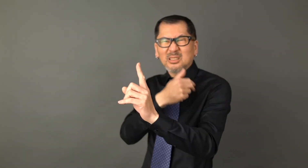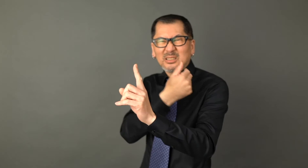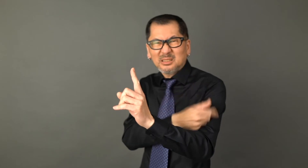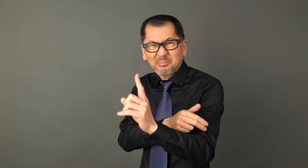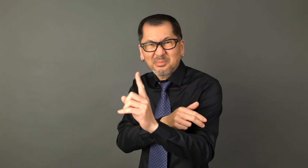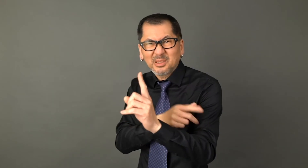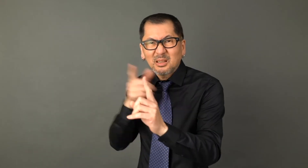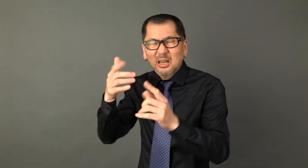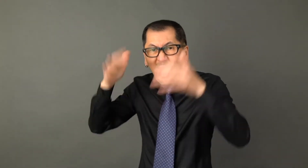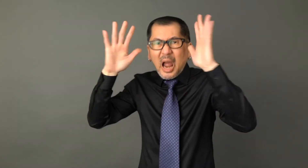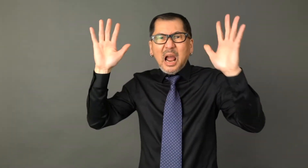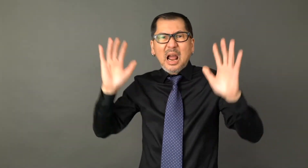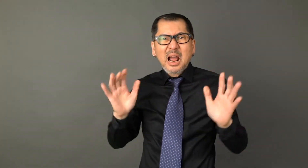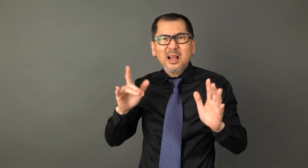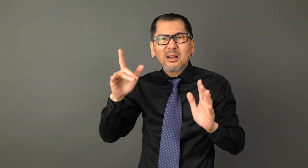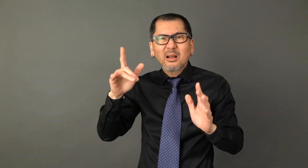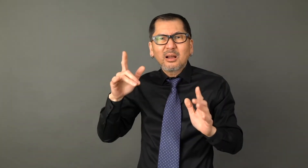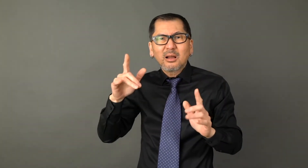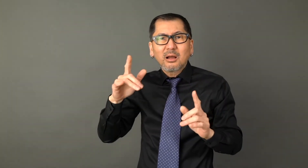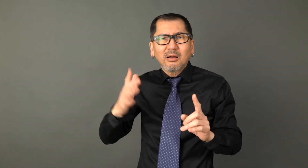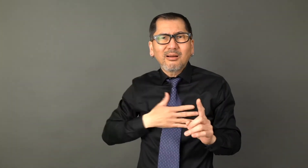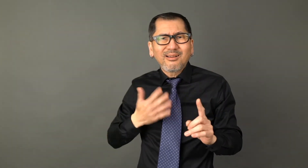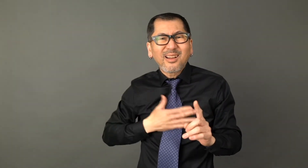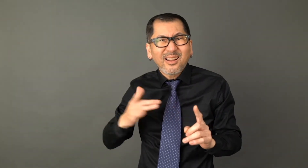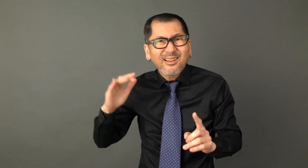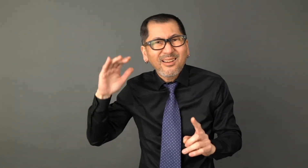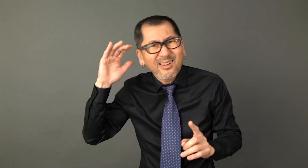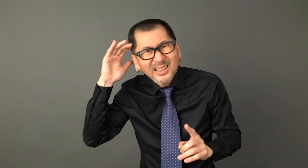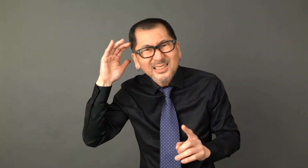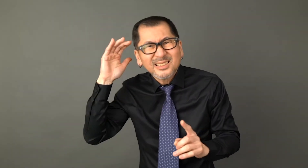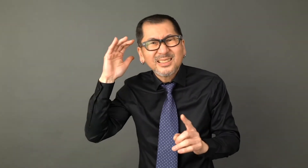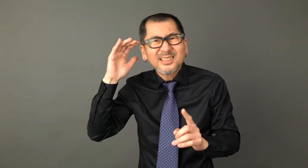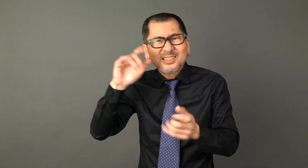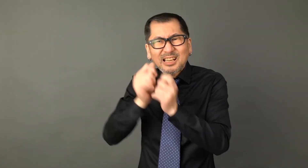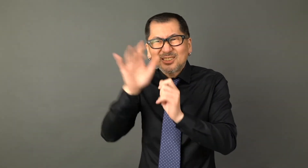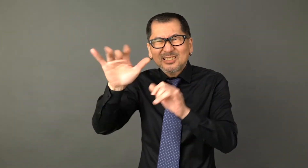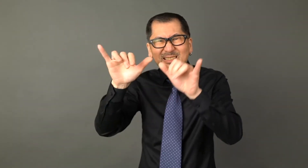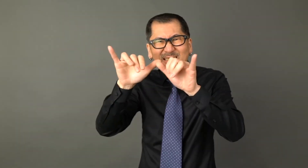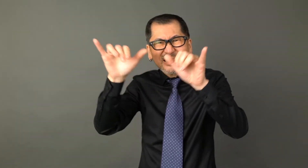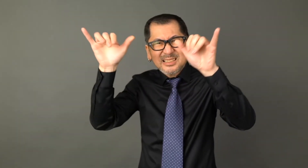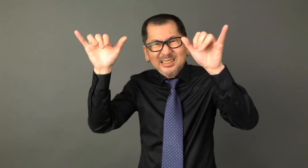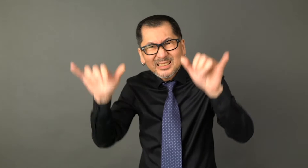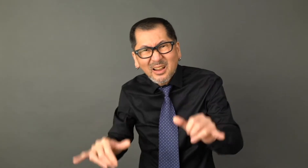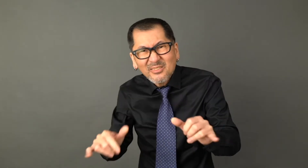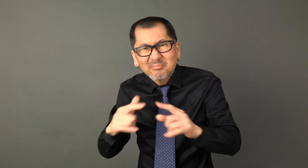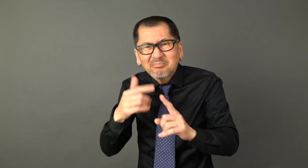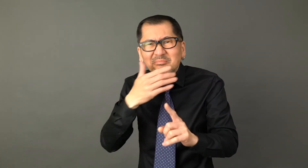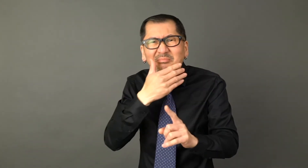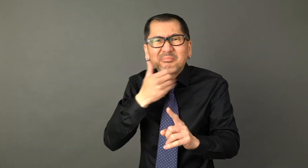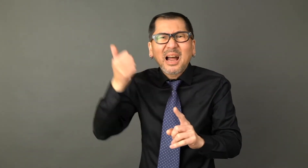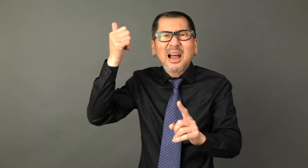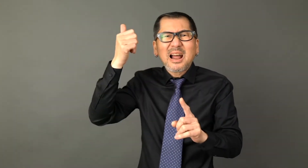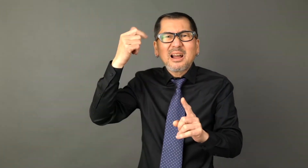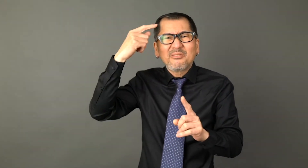The hospital responded quickly and changed their system to provide better equal access.